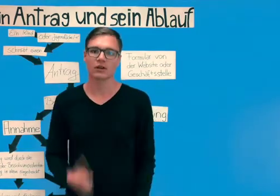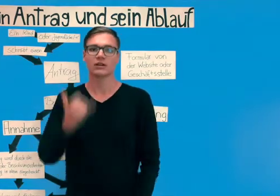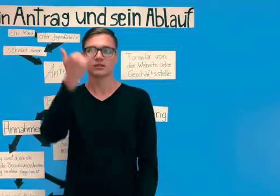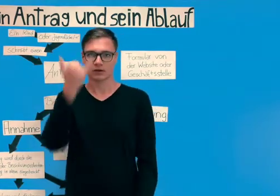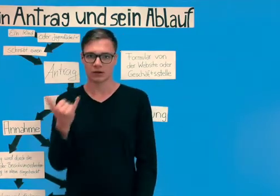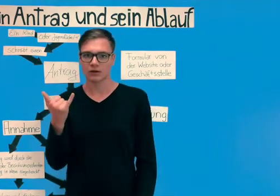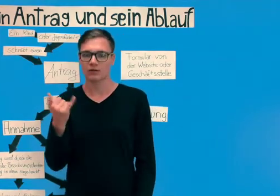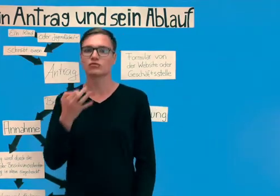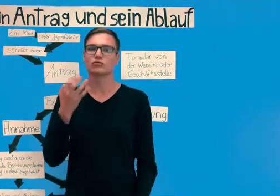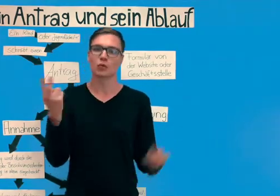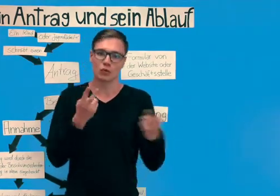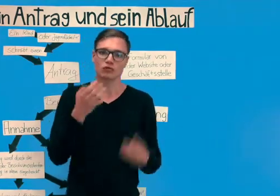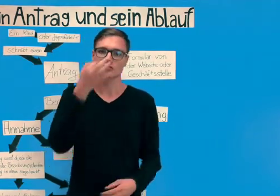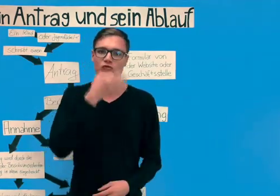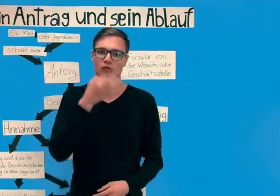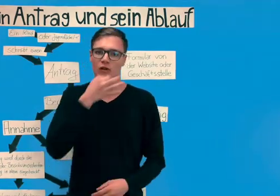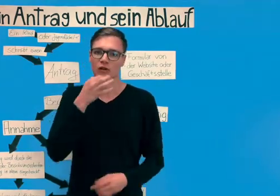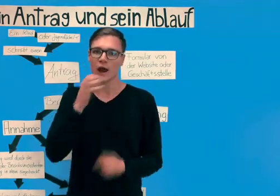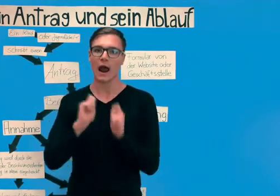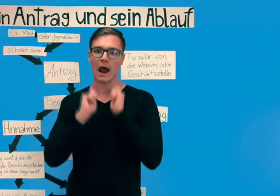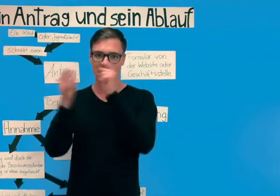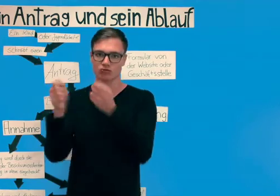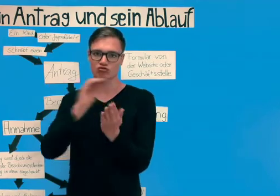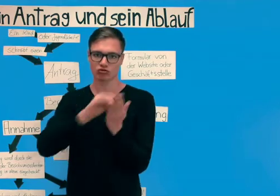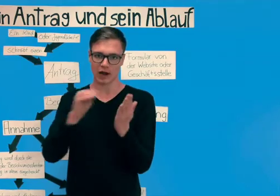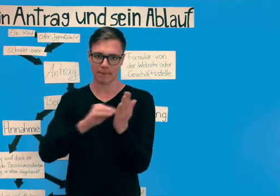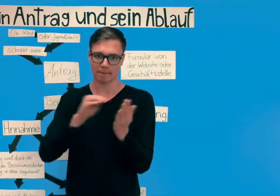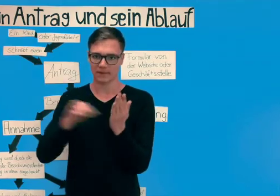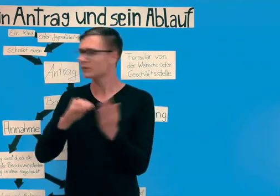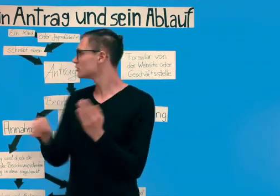A child or a young person can write an application.